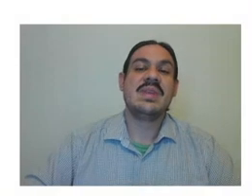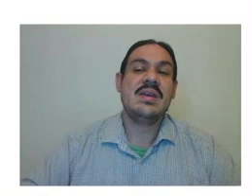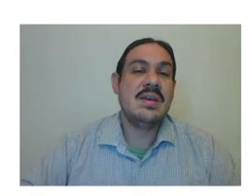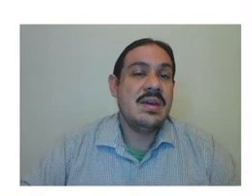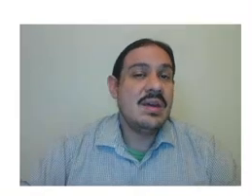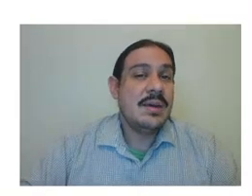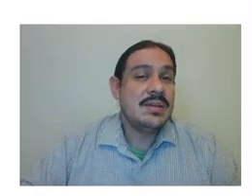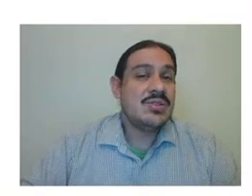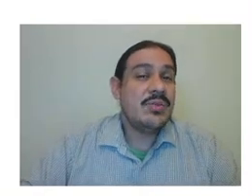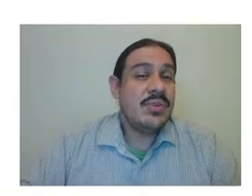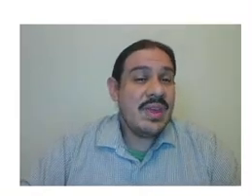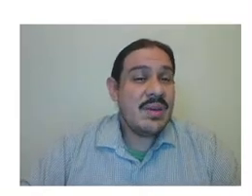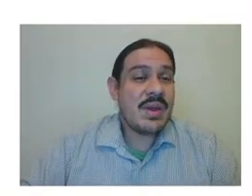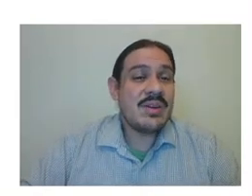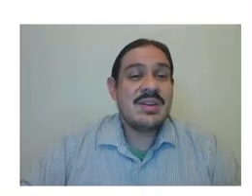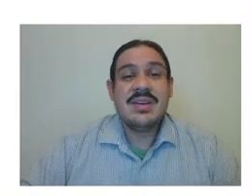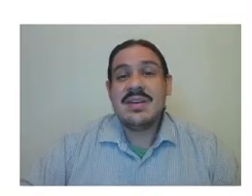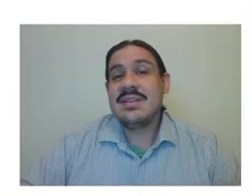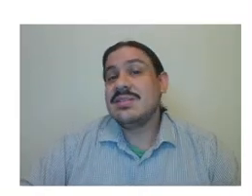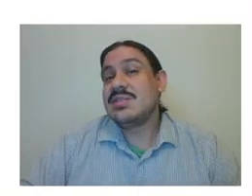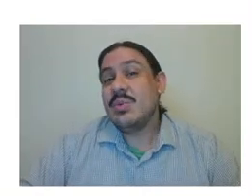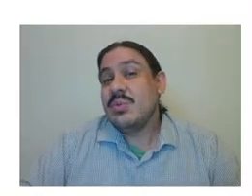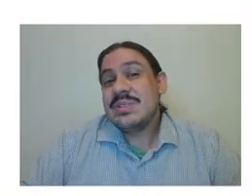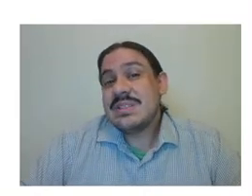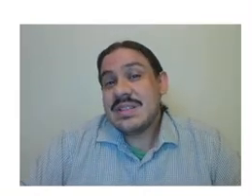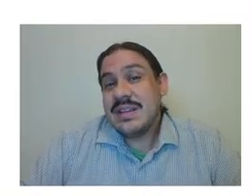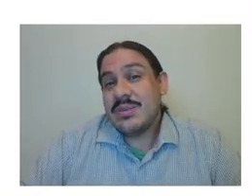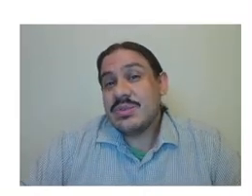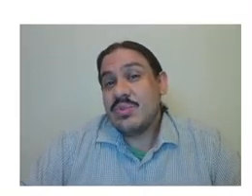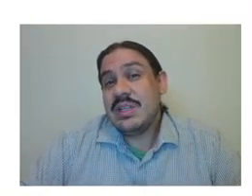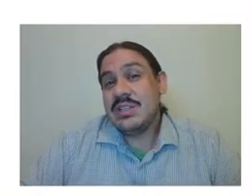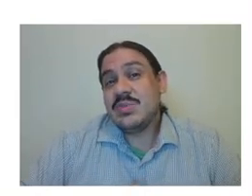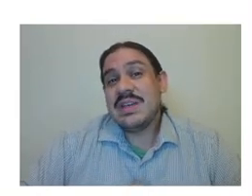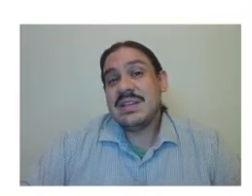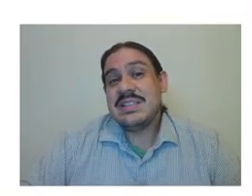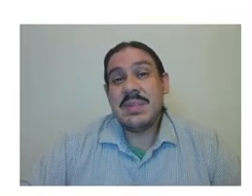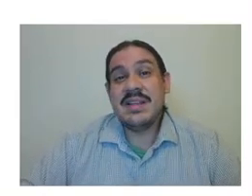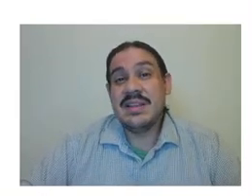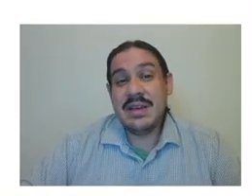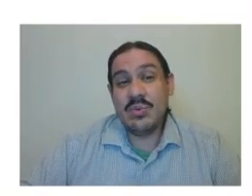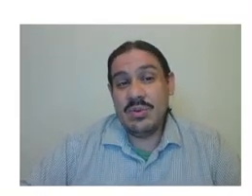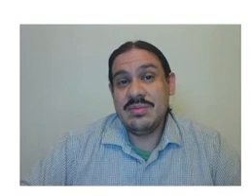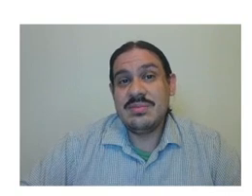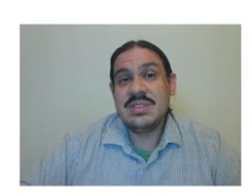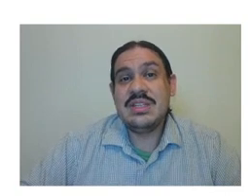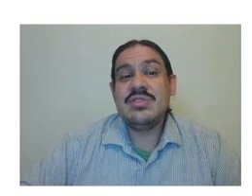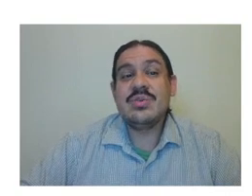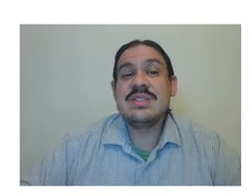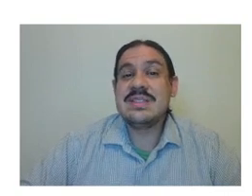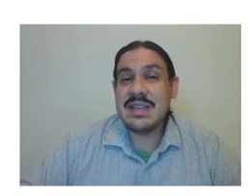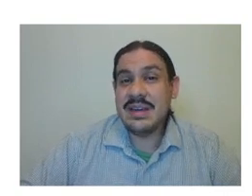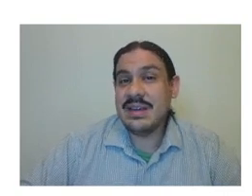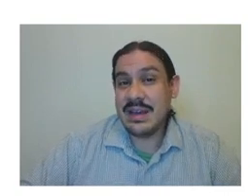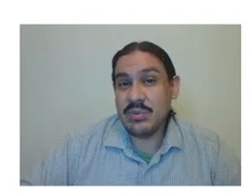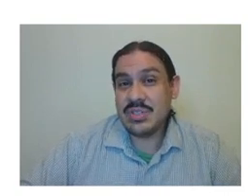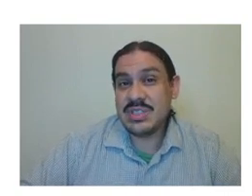itself so that they can communicate with other members of the deaf community so for example they need to know ASL